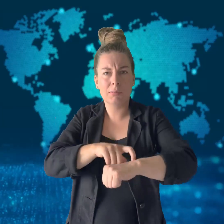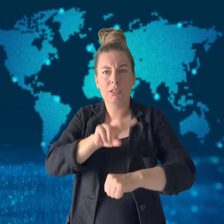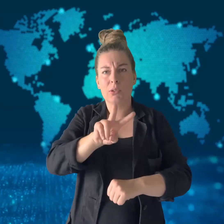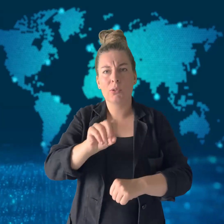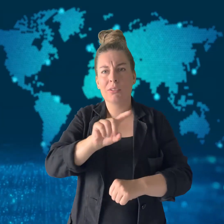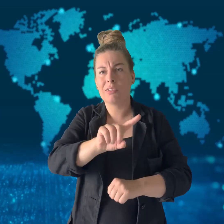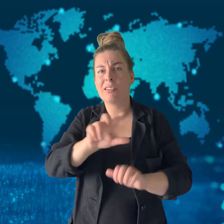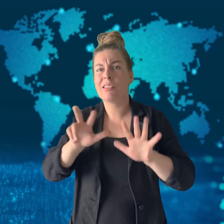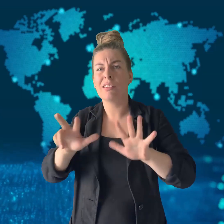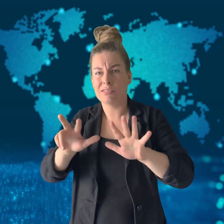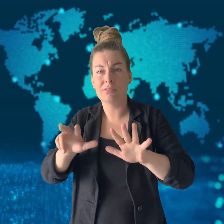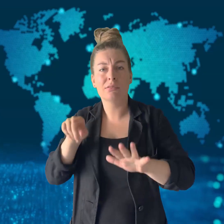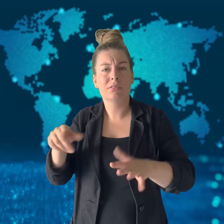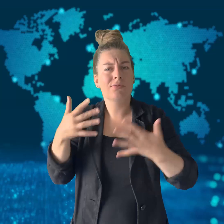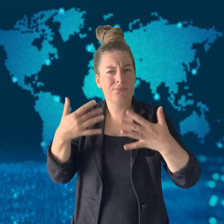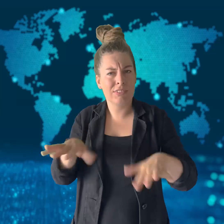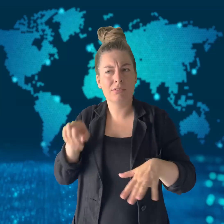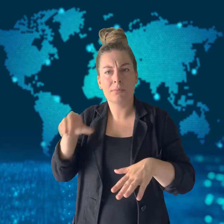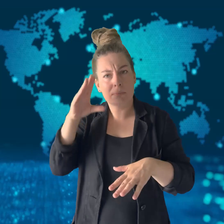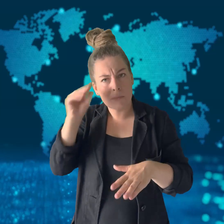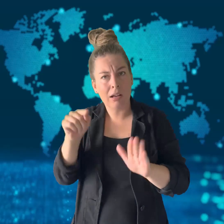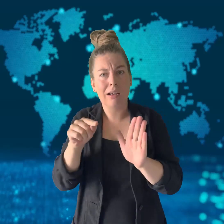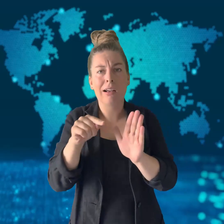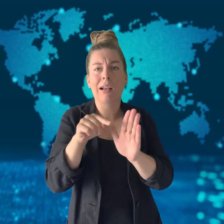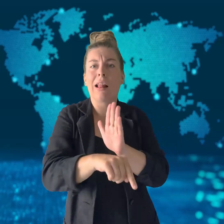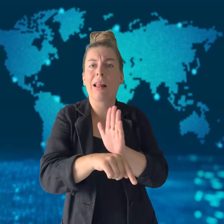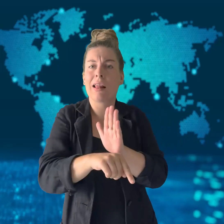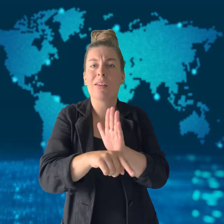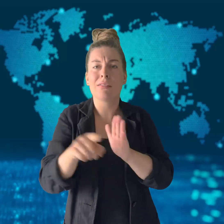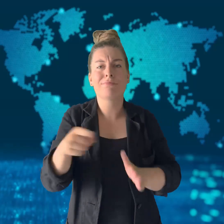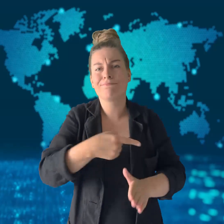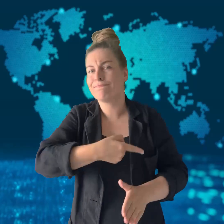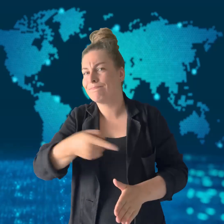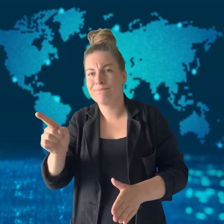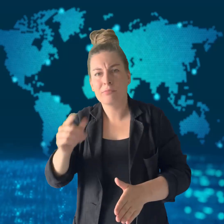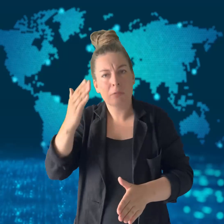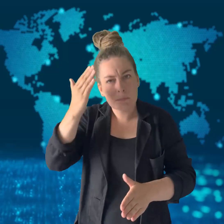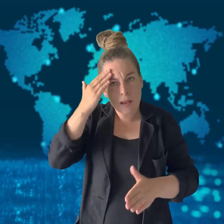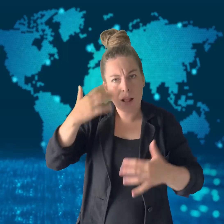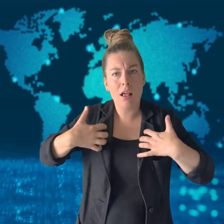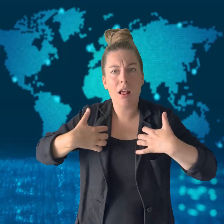a psychiatric unit for treatment.